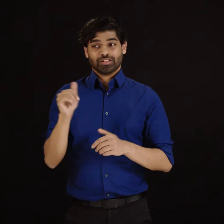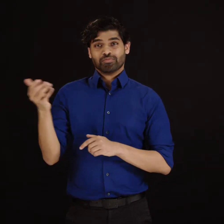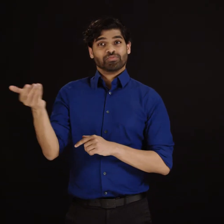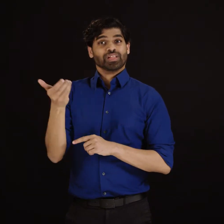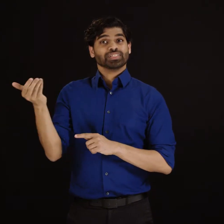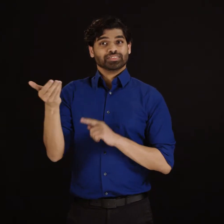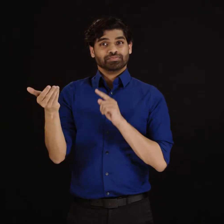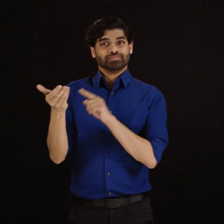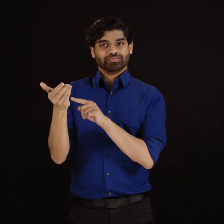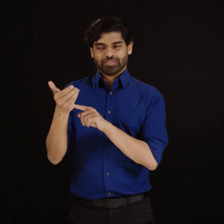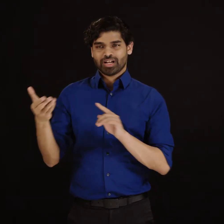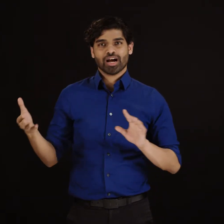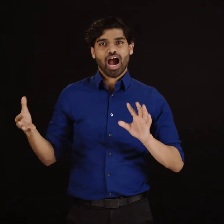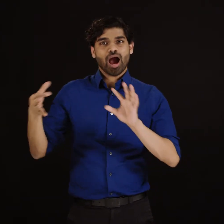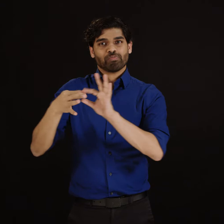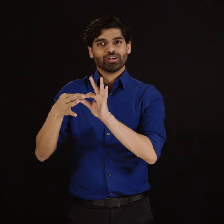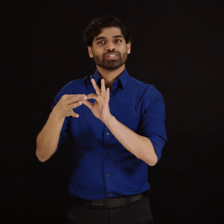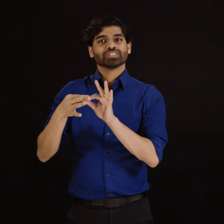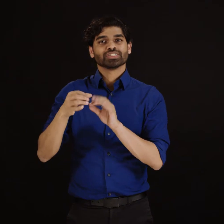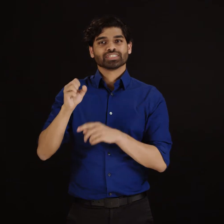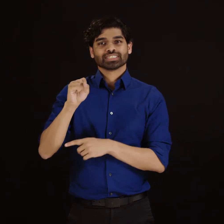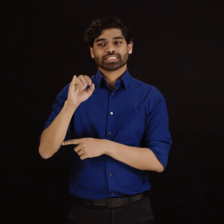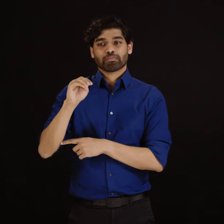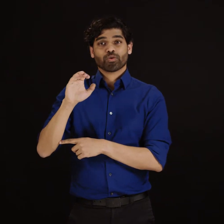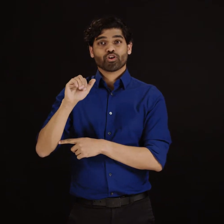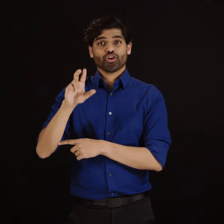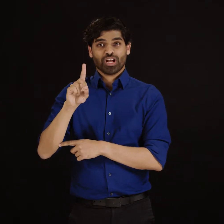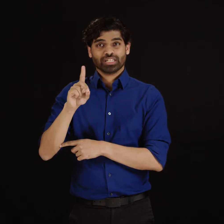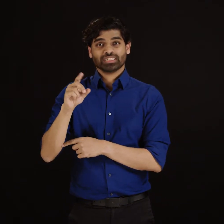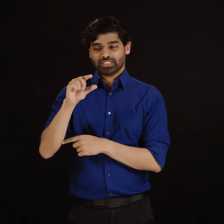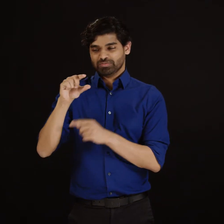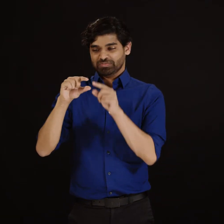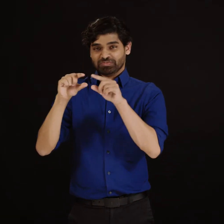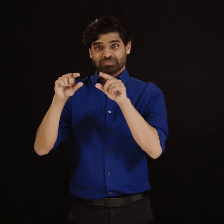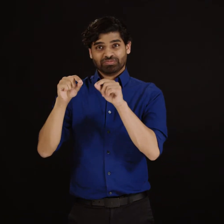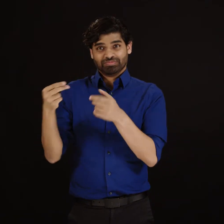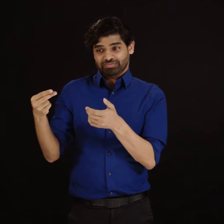wireless network in order for it to be usable.